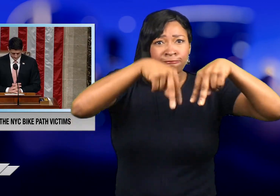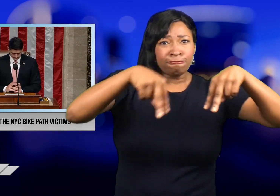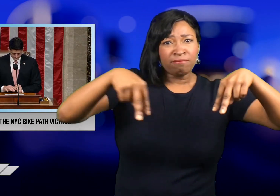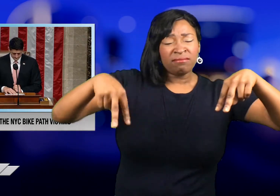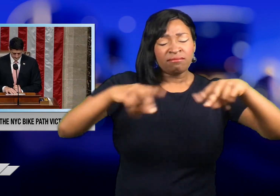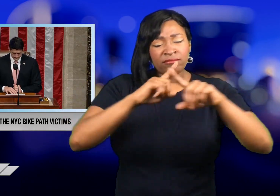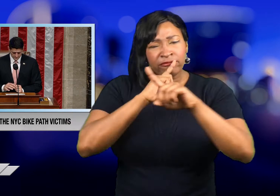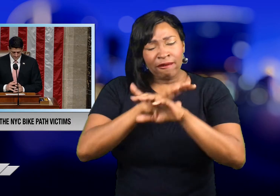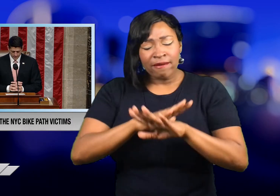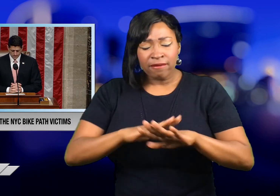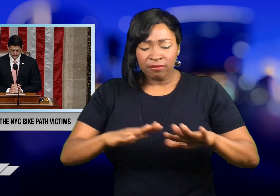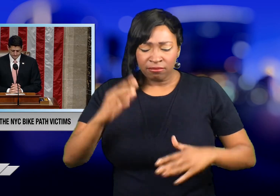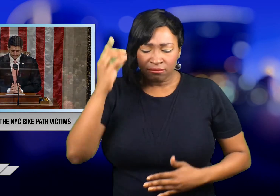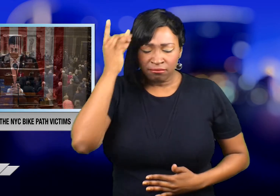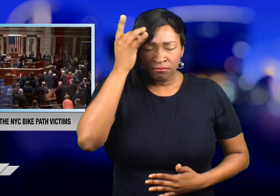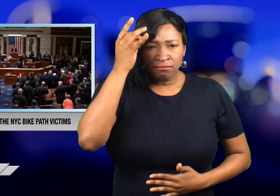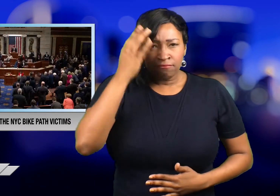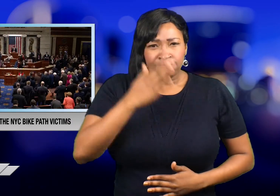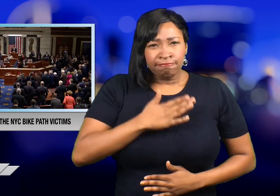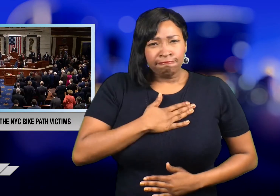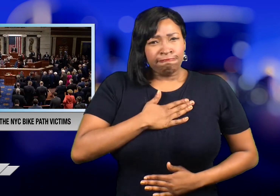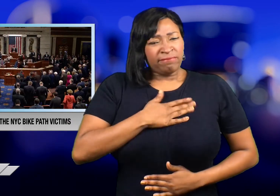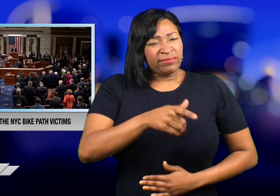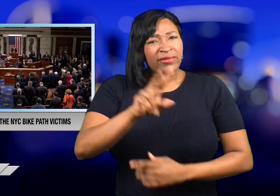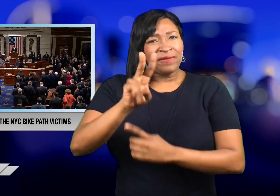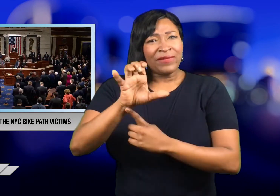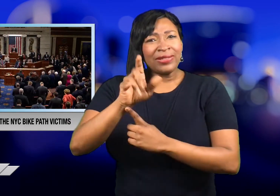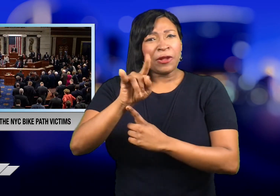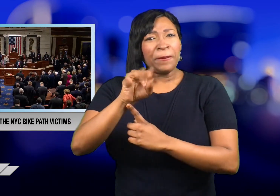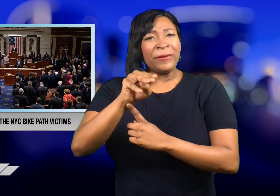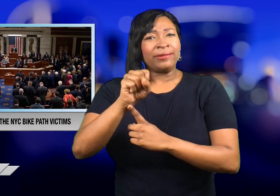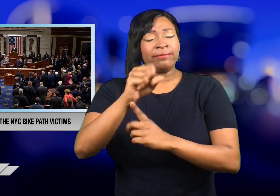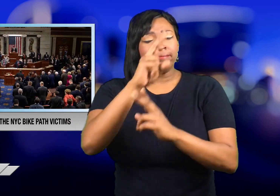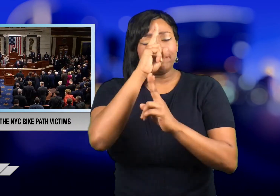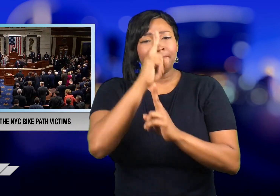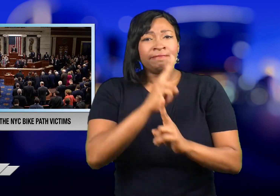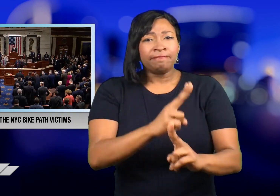on the House floor to honor the victims.